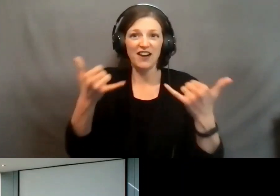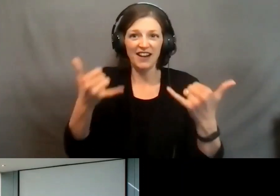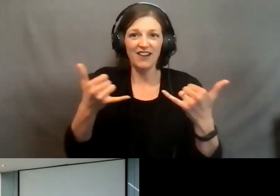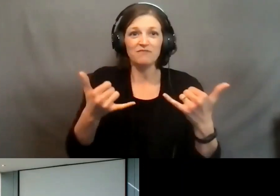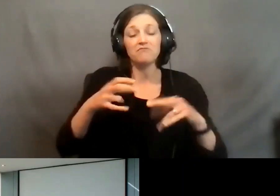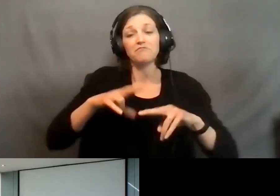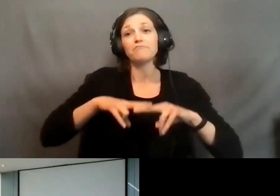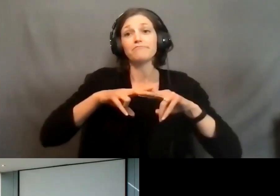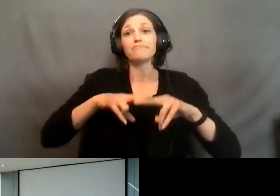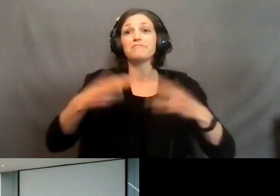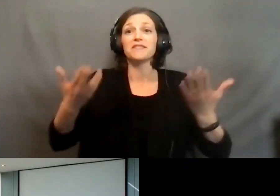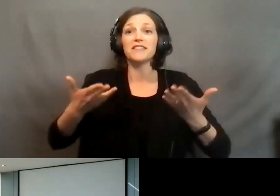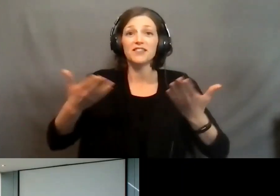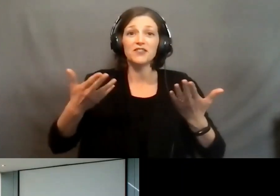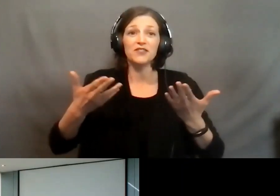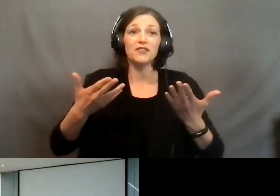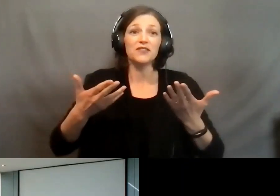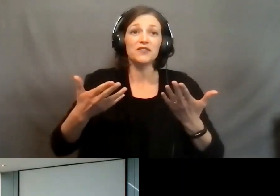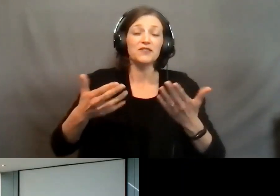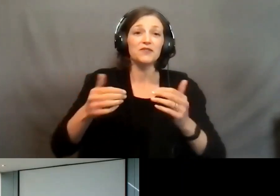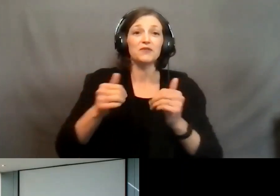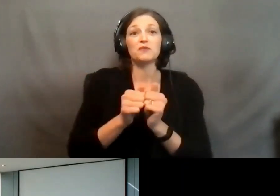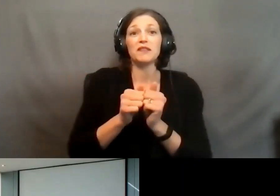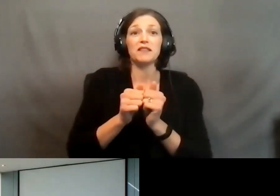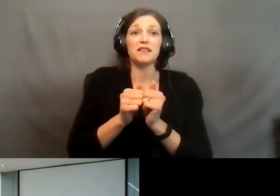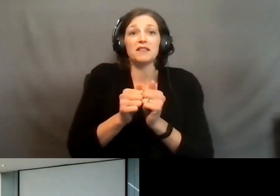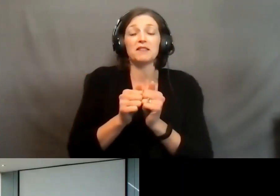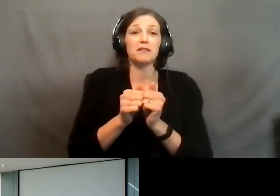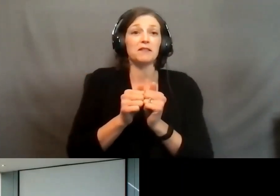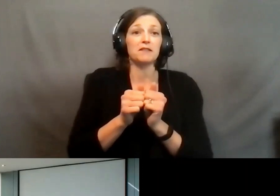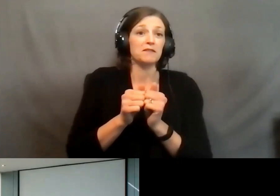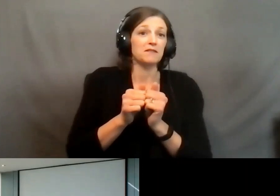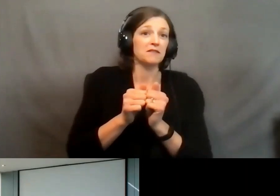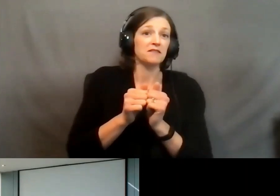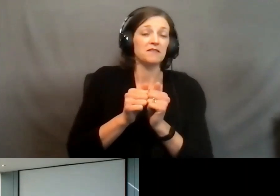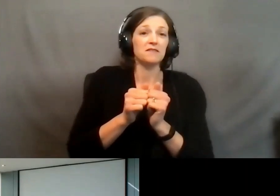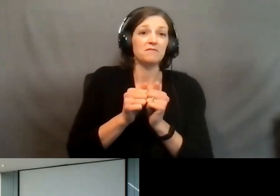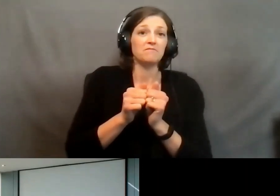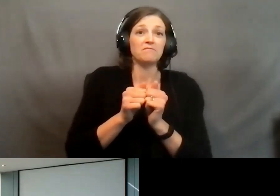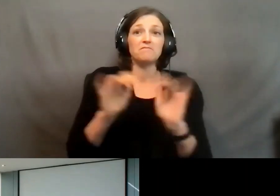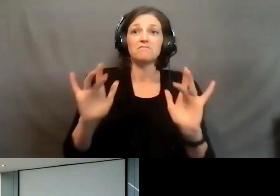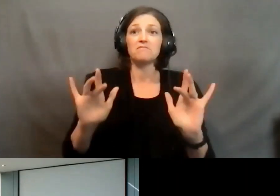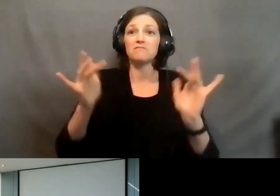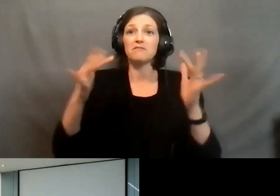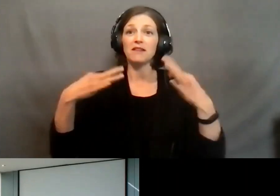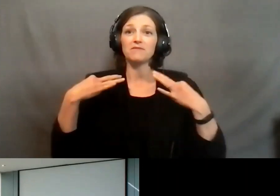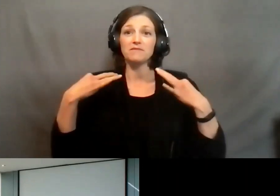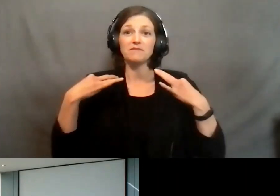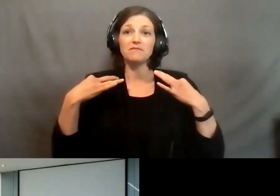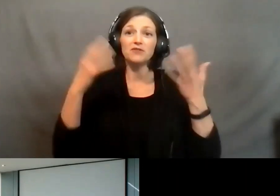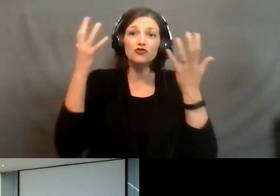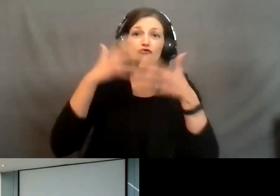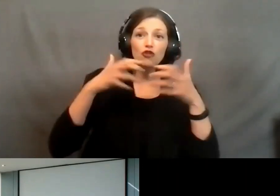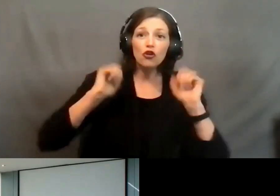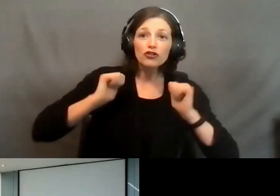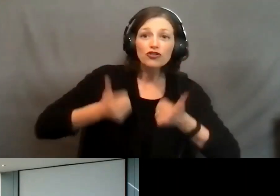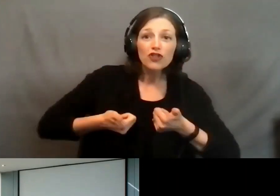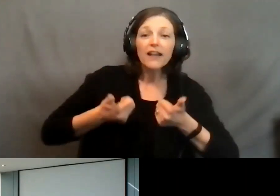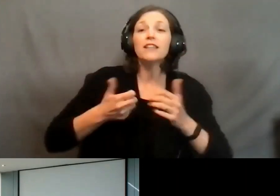12:08:56 with a lighter top and a dark jacket and somewhat silver hair.